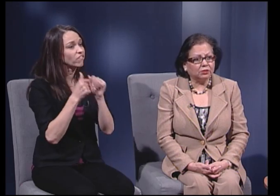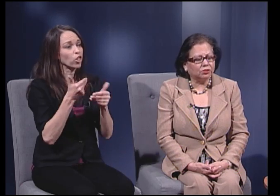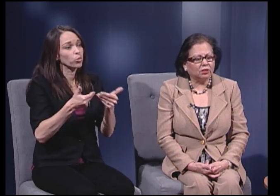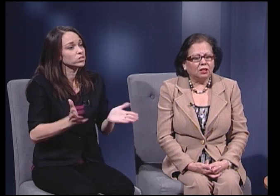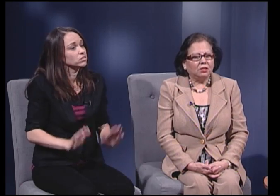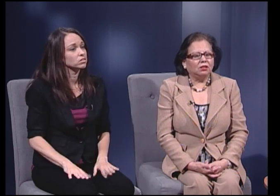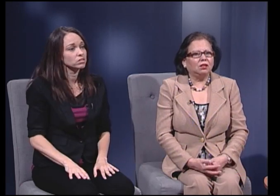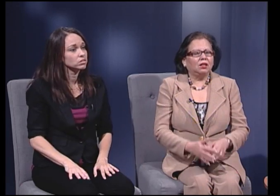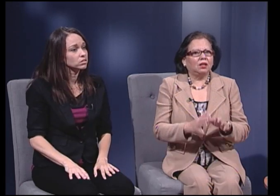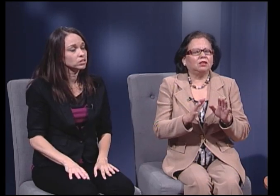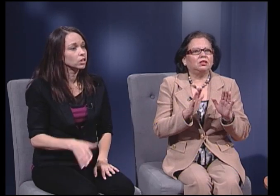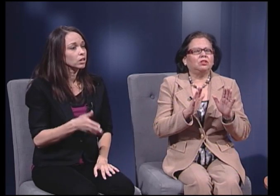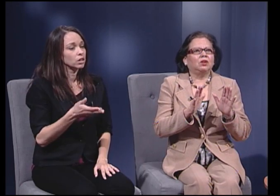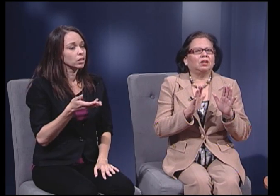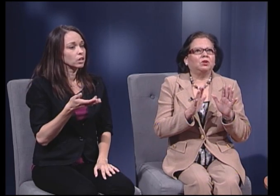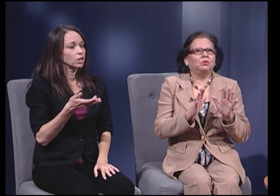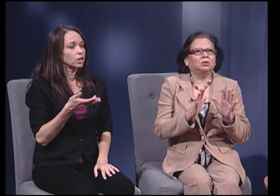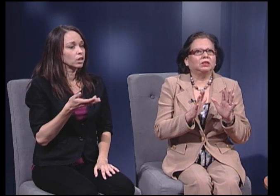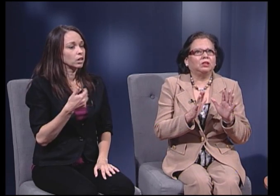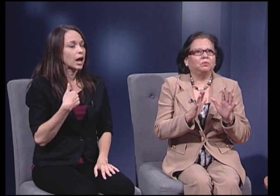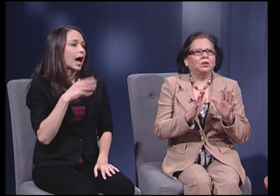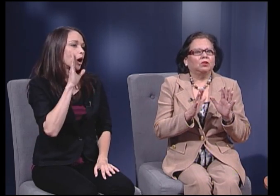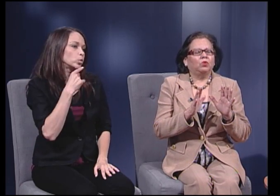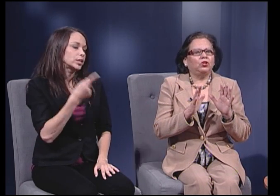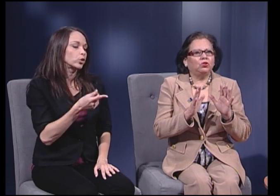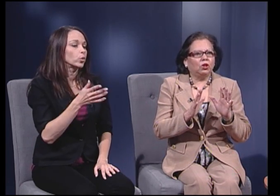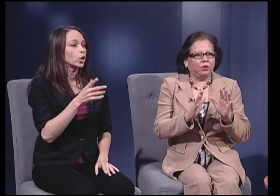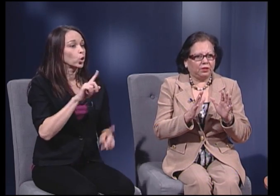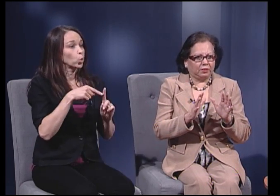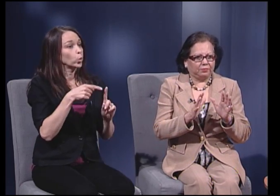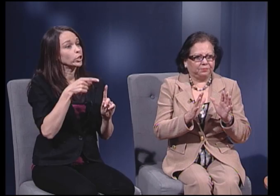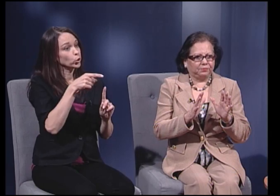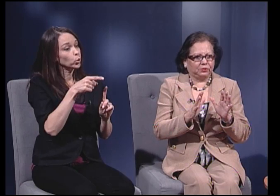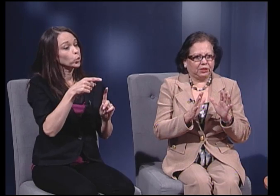There's-- you know, I will tell you, when you go in there, okay,